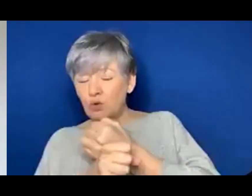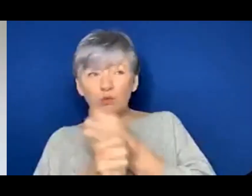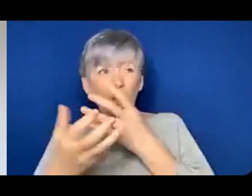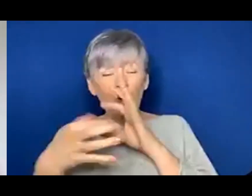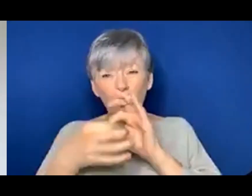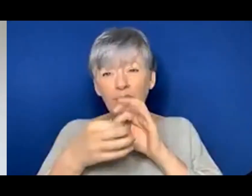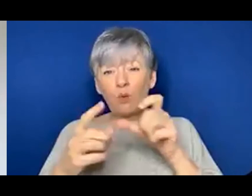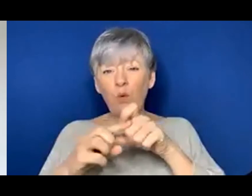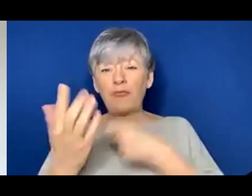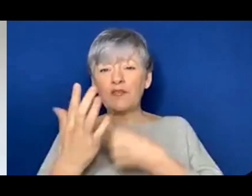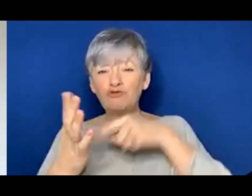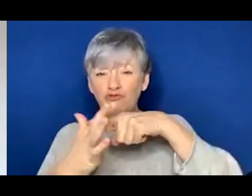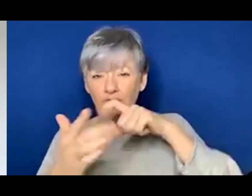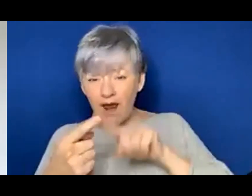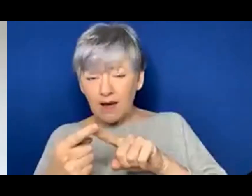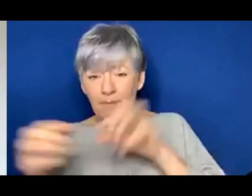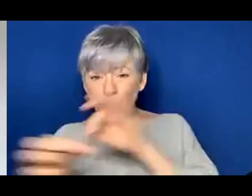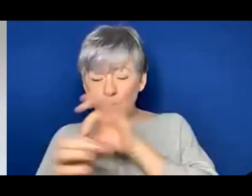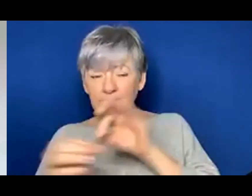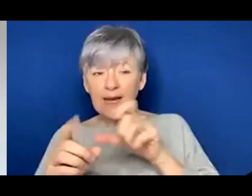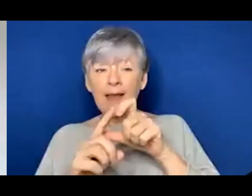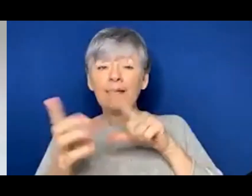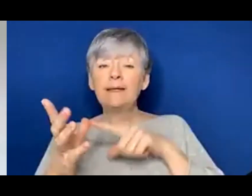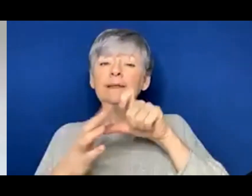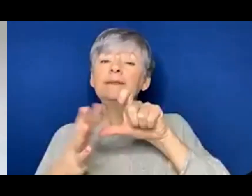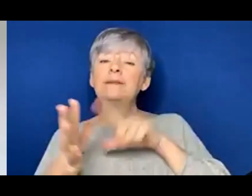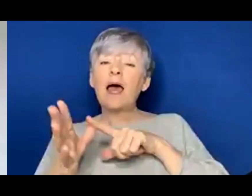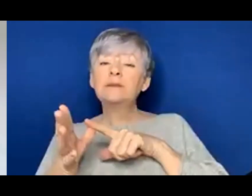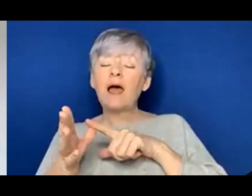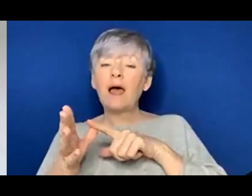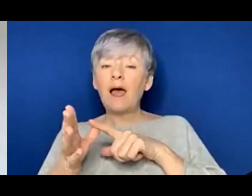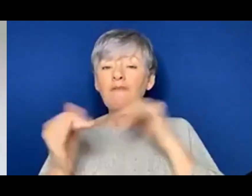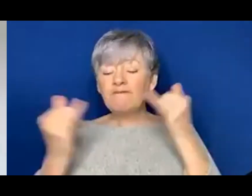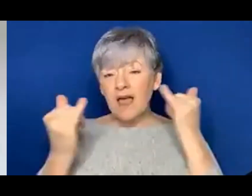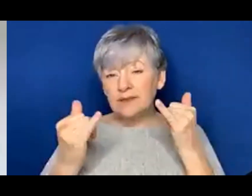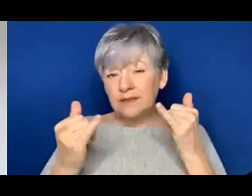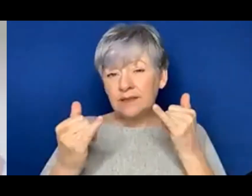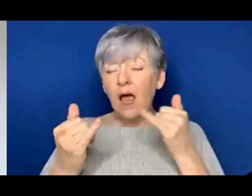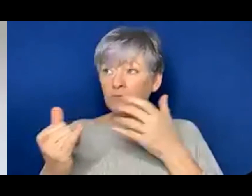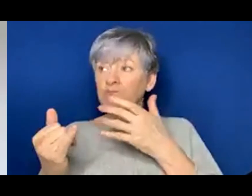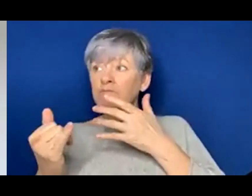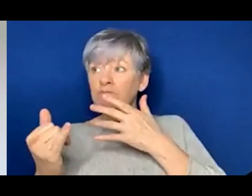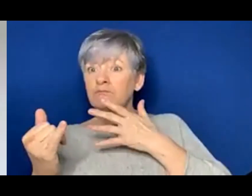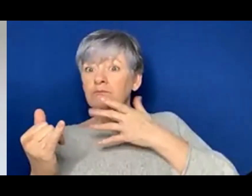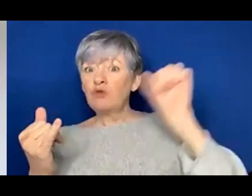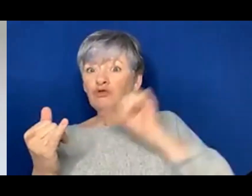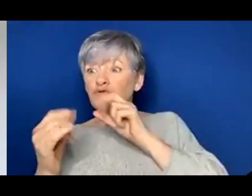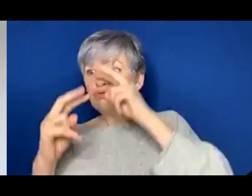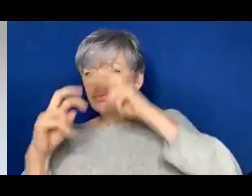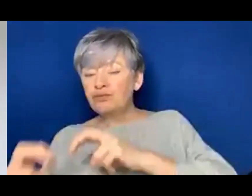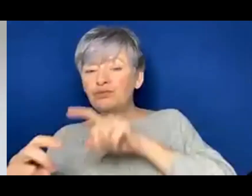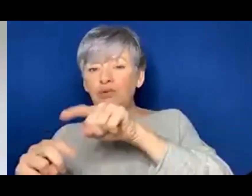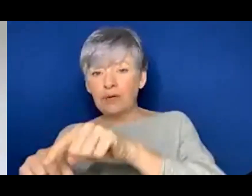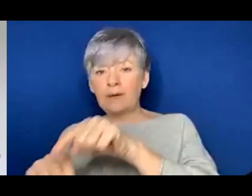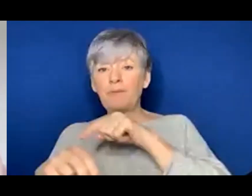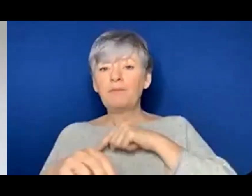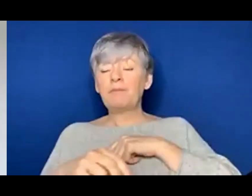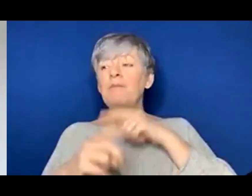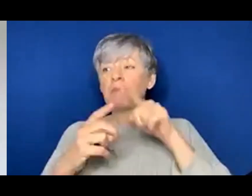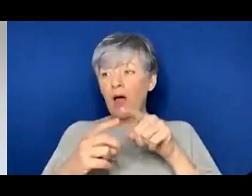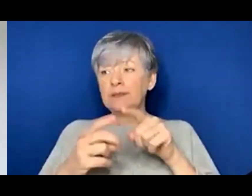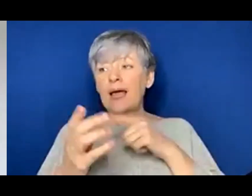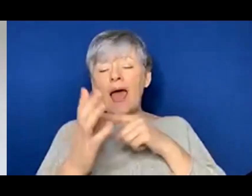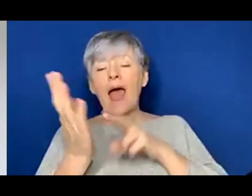and other organisations, a great fellow. With Antoine, a French Canadian composer,